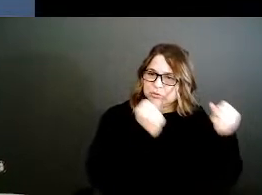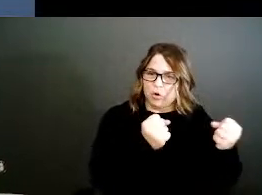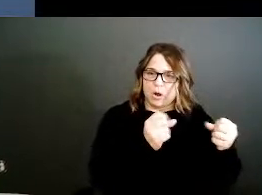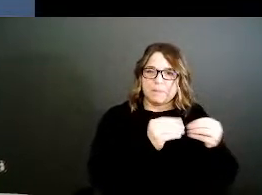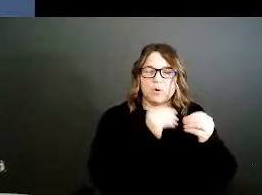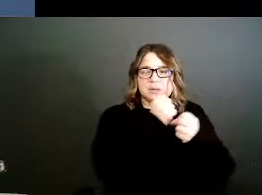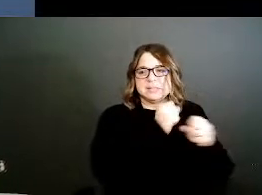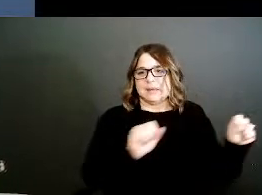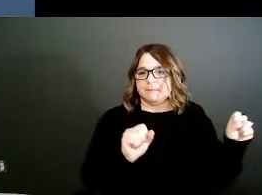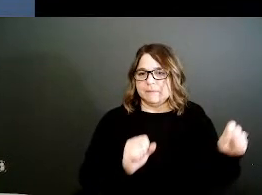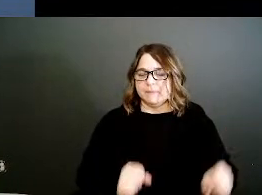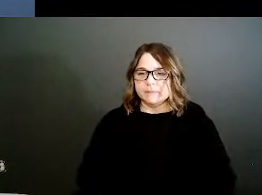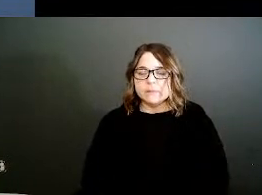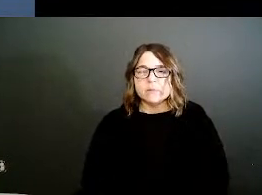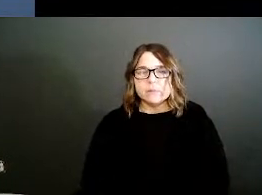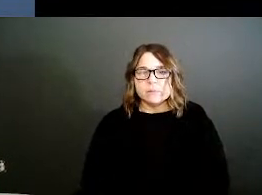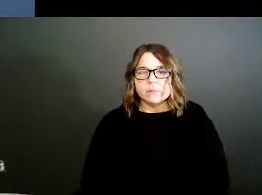SPEAKER 35 IS MARY LEAH GRIGGS.